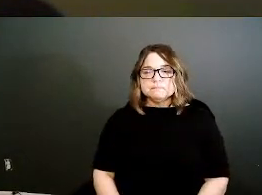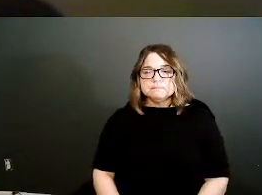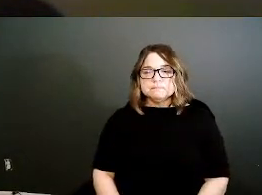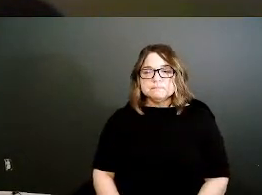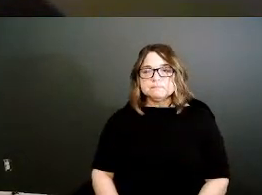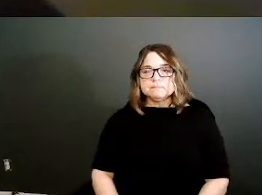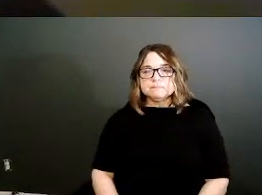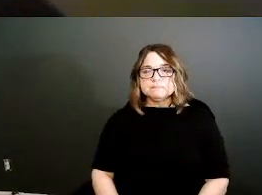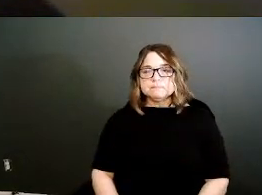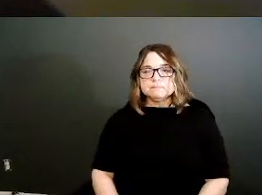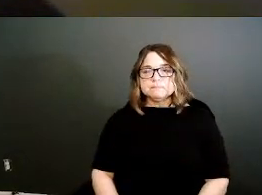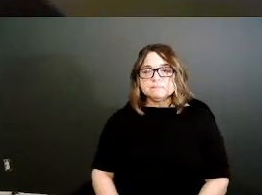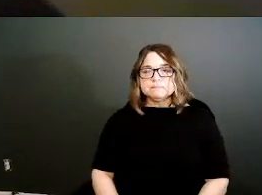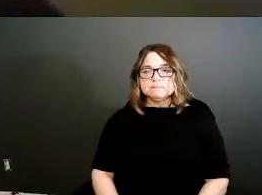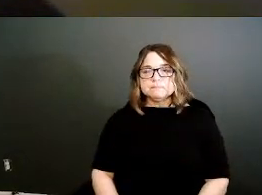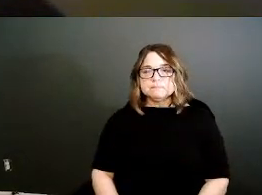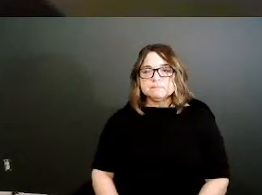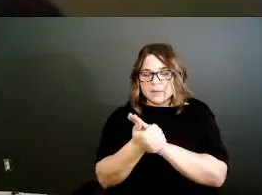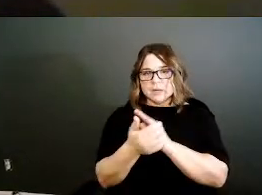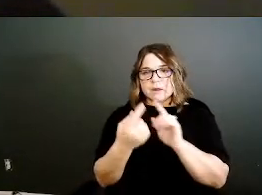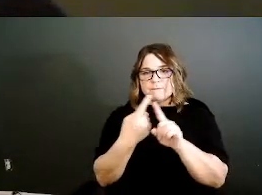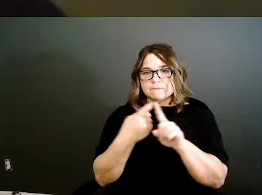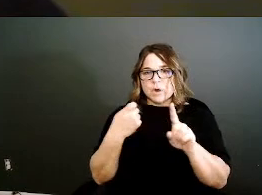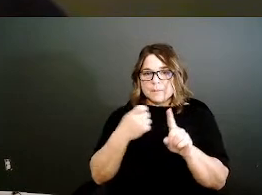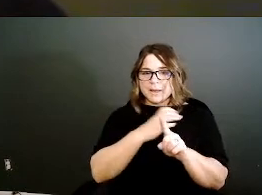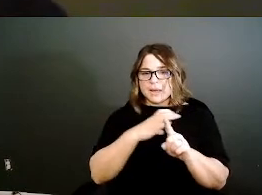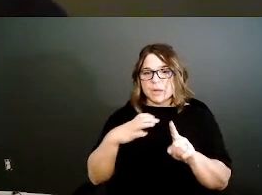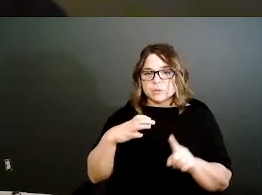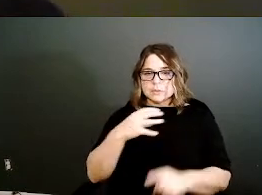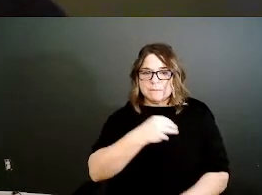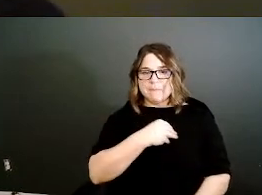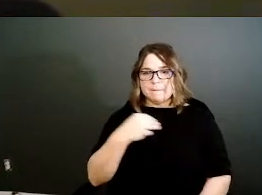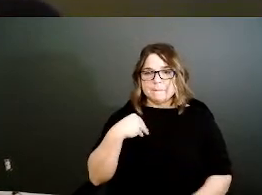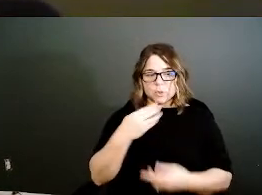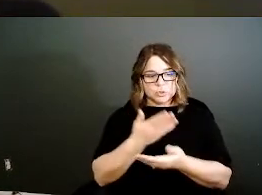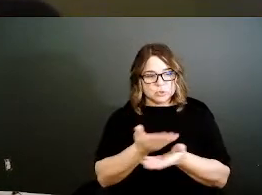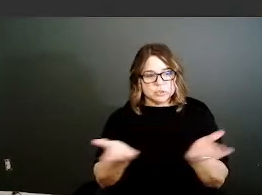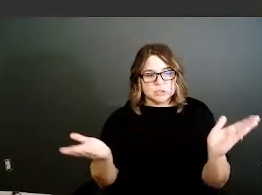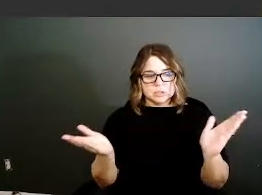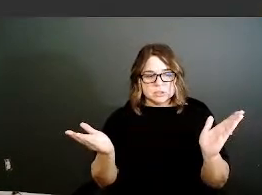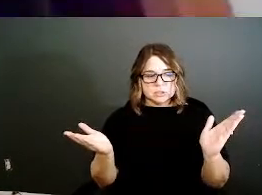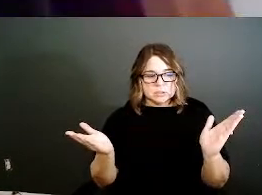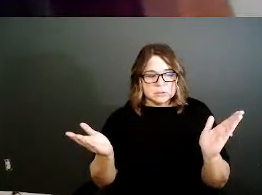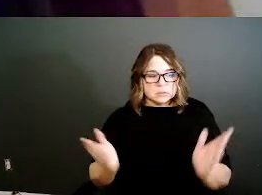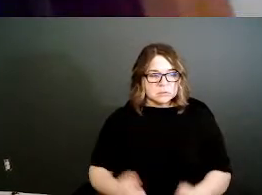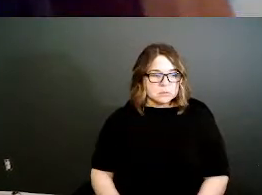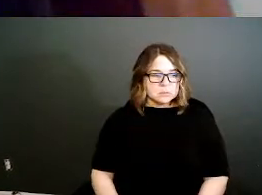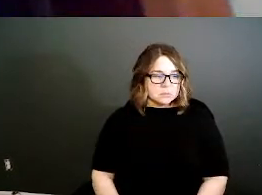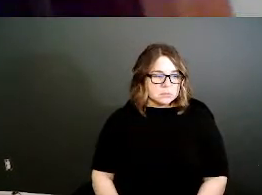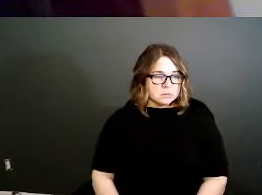≫ COUNCIL PRESIDENT BENDER: COUNCIL MEMBER. ≫ THANK YOU, MADAM CHAIR. I'D LIKE TO MOVE ITEM NUMBER 4 IN THE PACKET IF THE